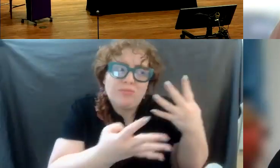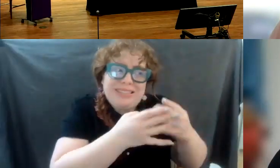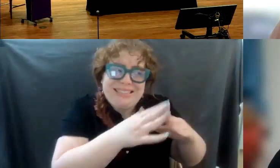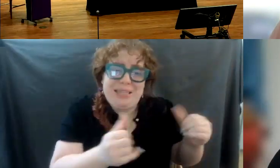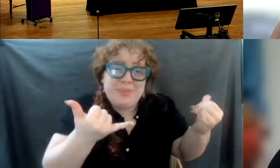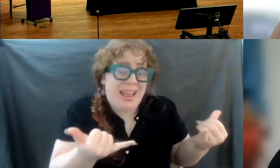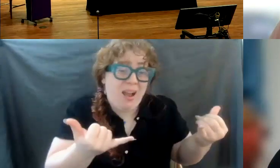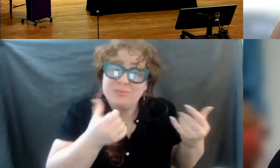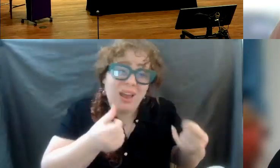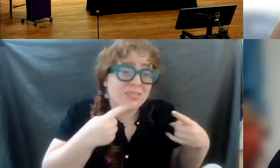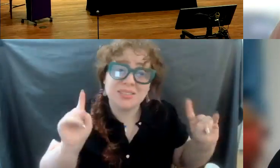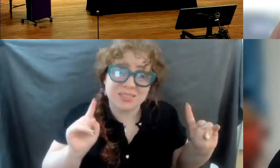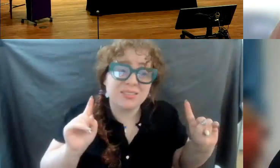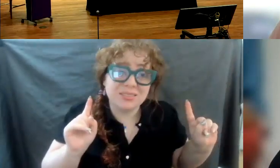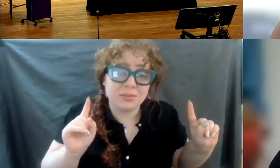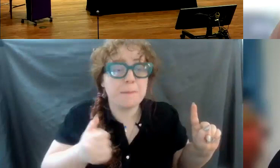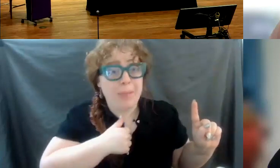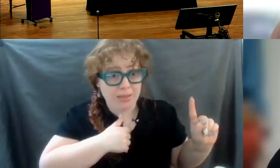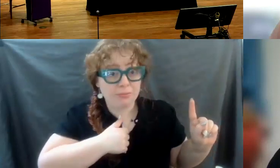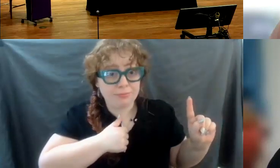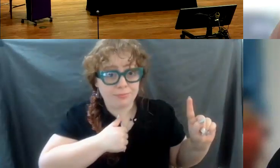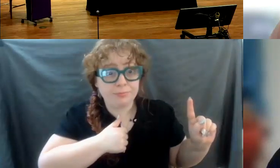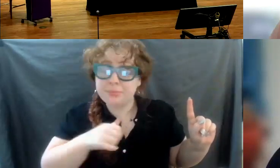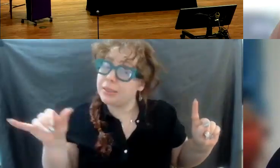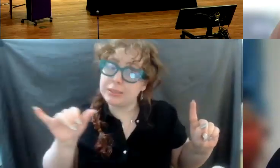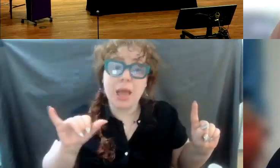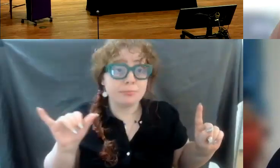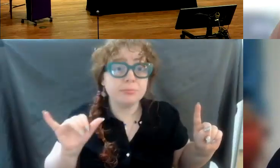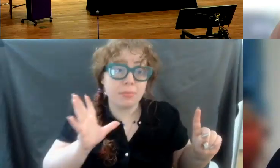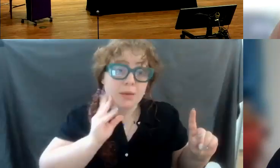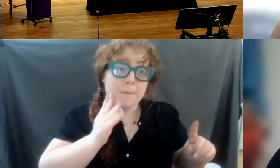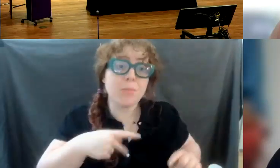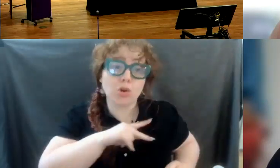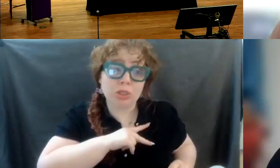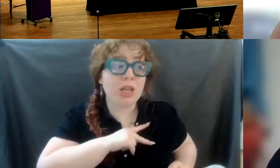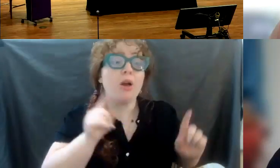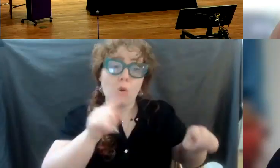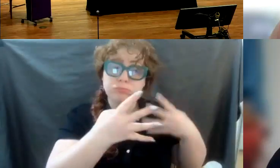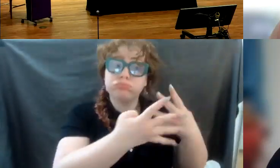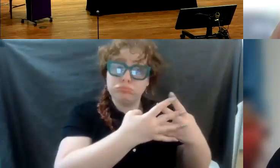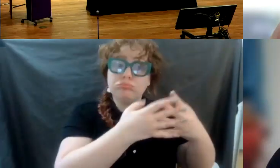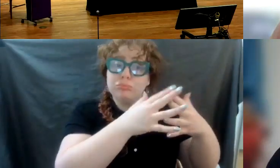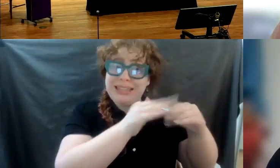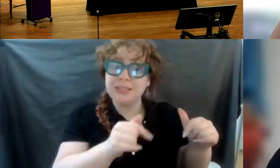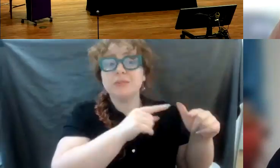Me, myself have lived experience going through the carceral system. I've seen many people go inside the prisons